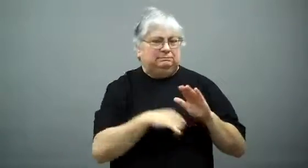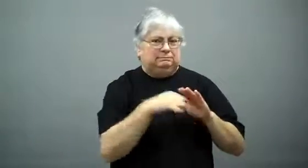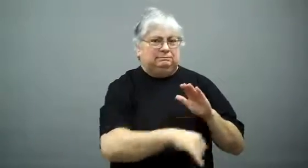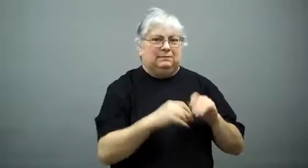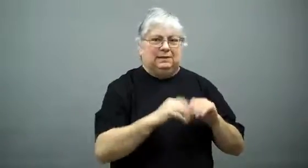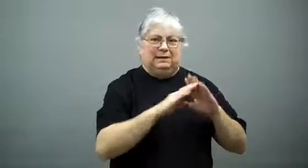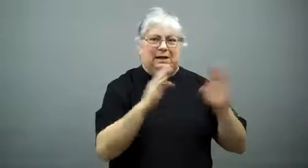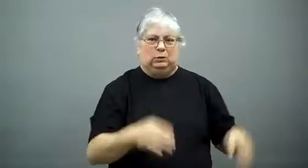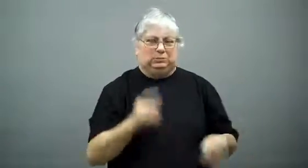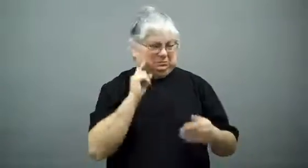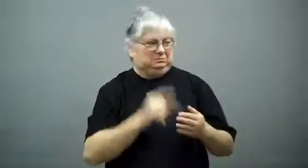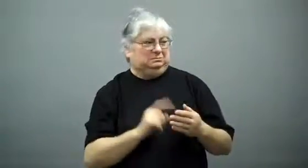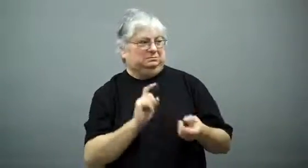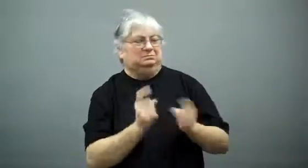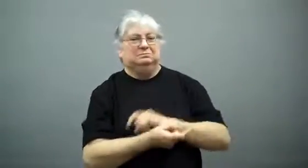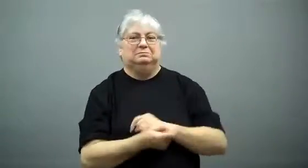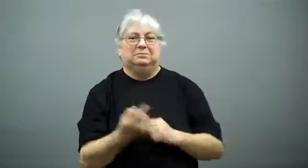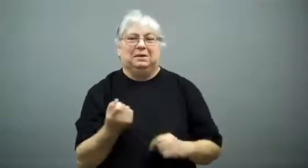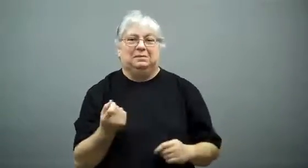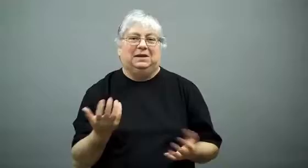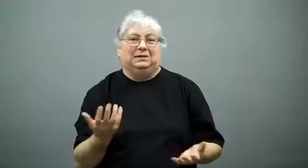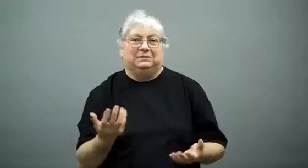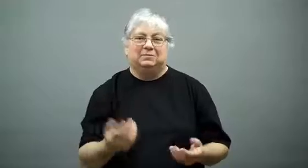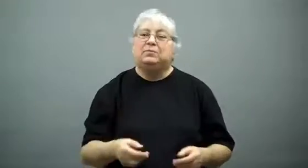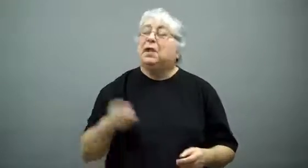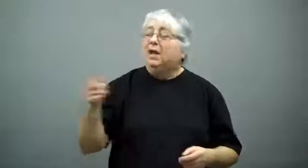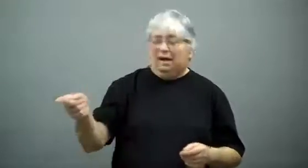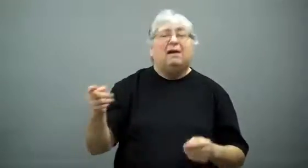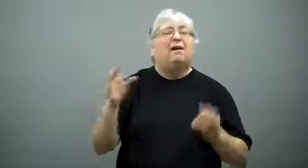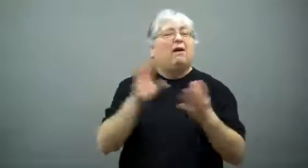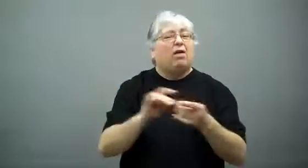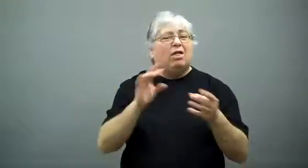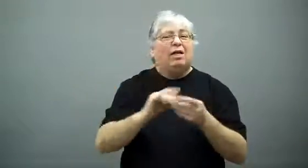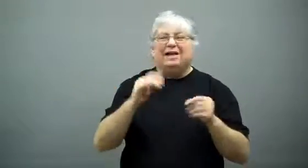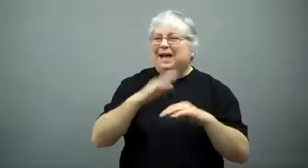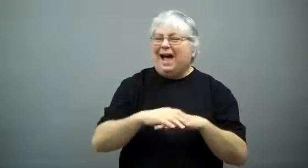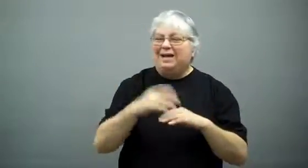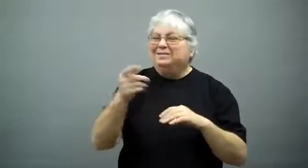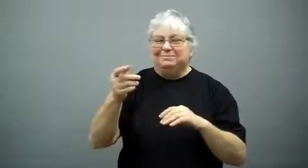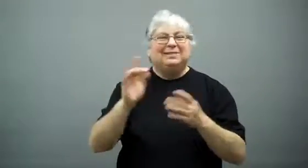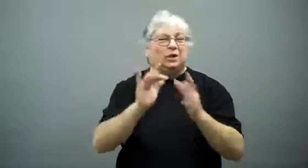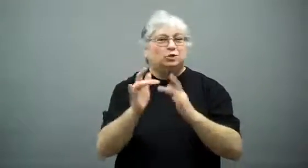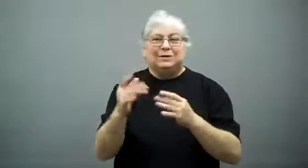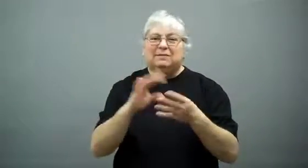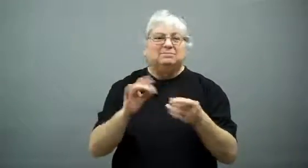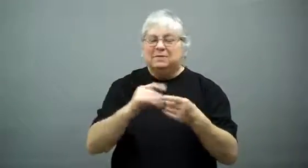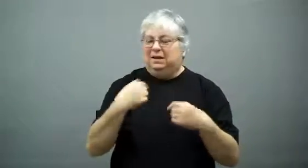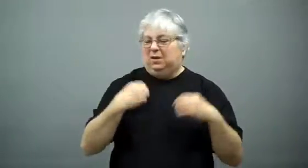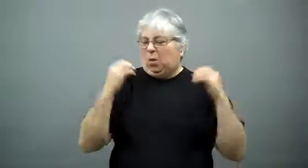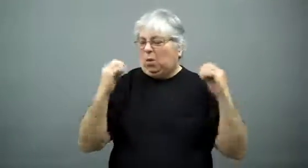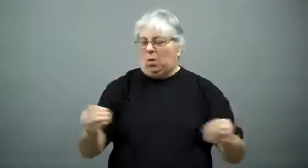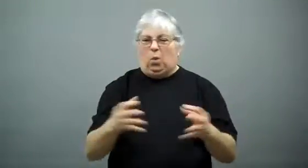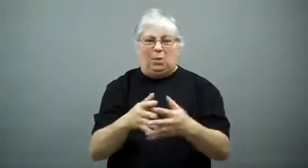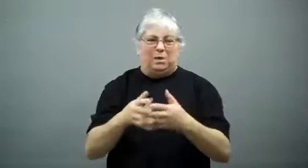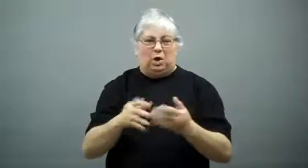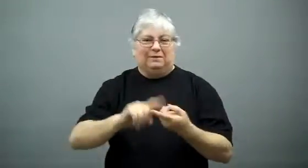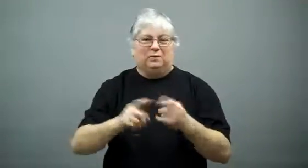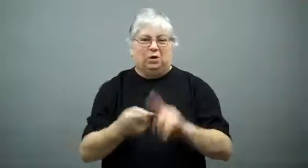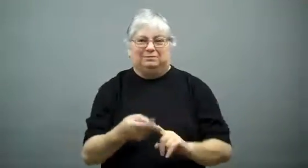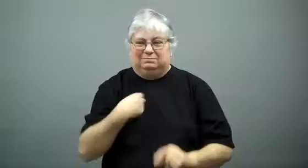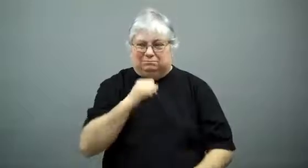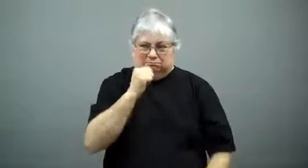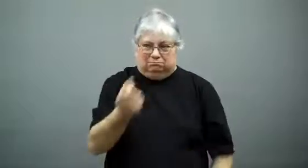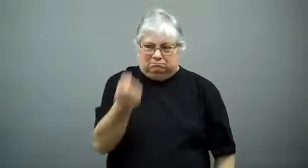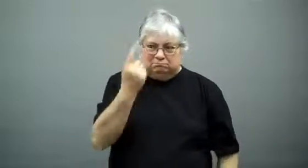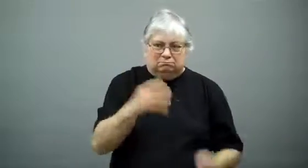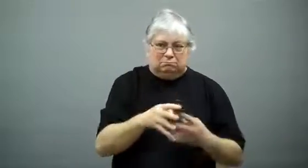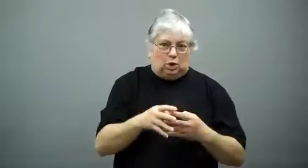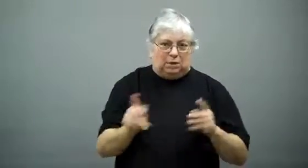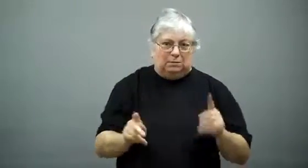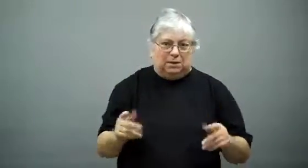She changed a little bit, staying indoors most of the time.